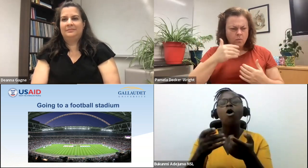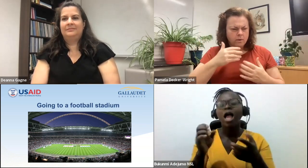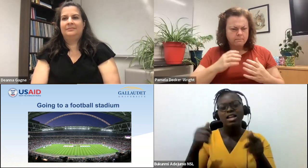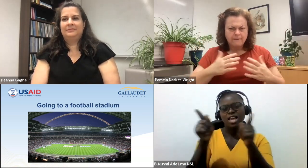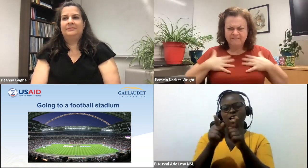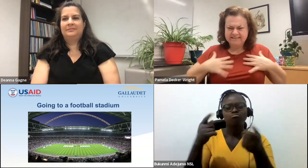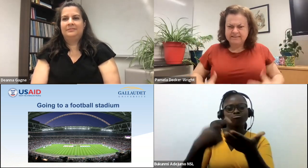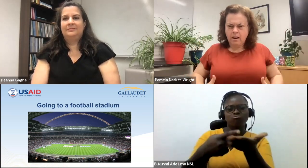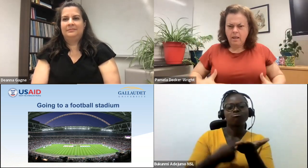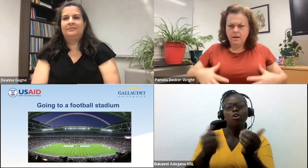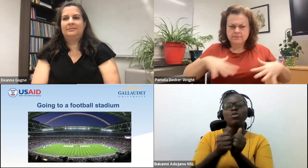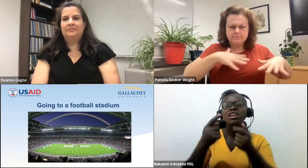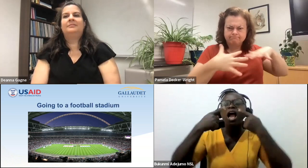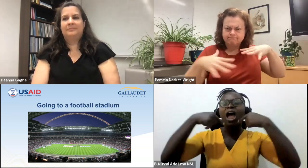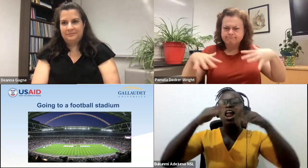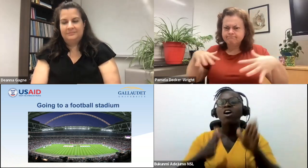And again, how do we know all this?